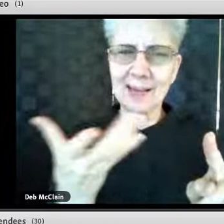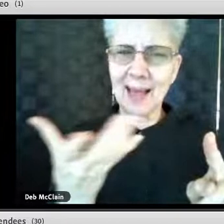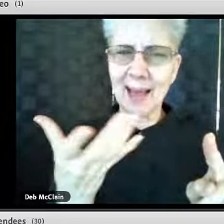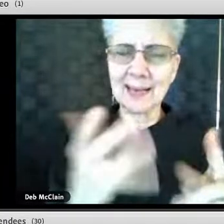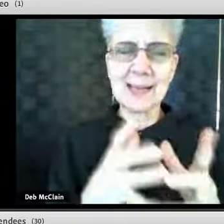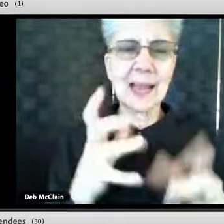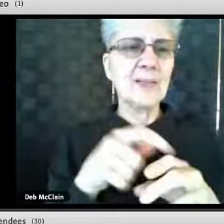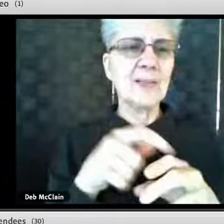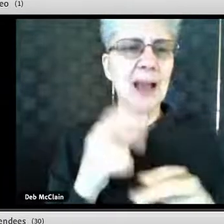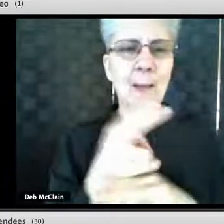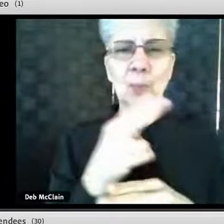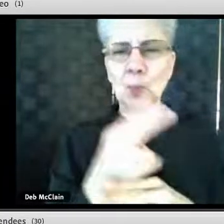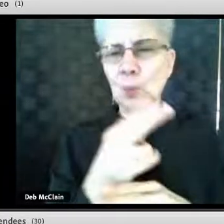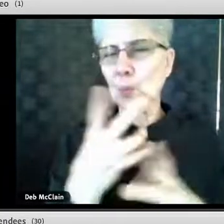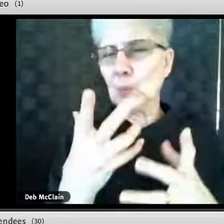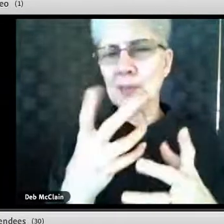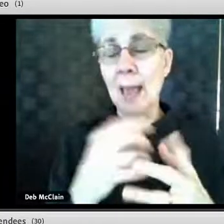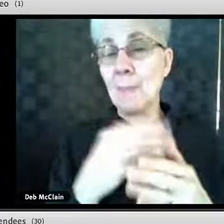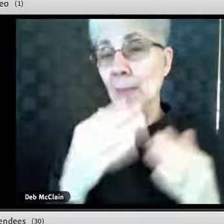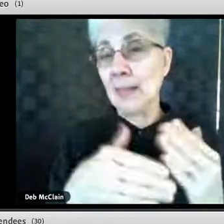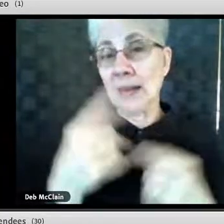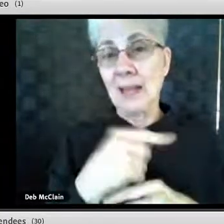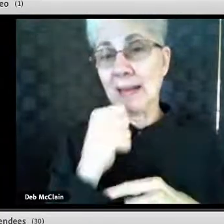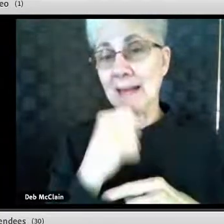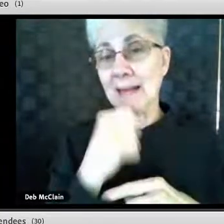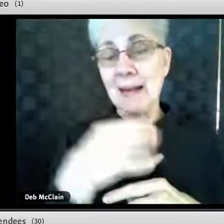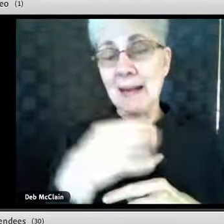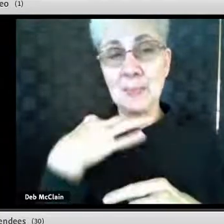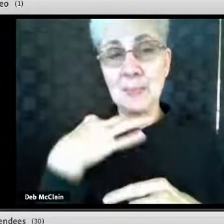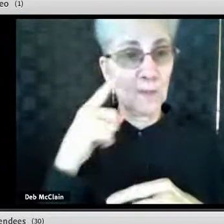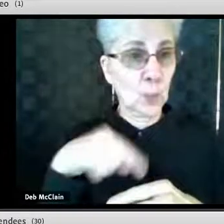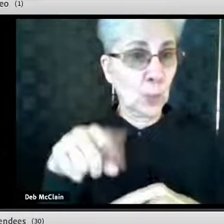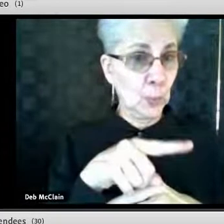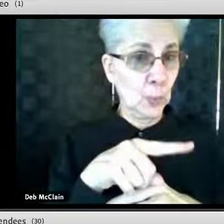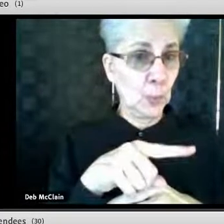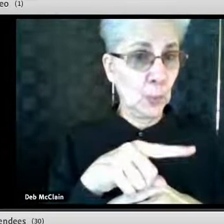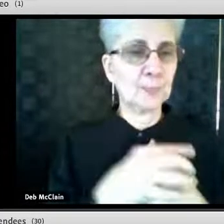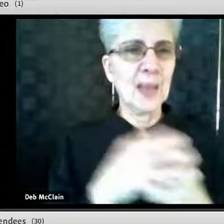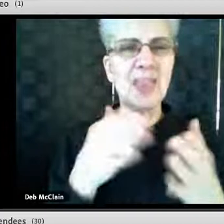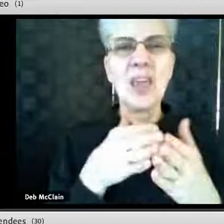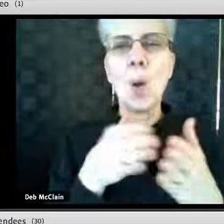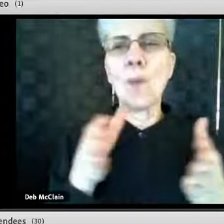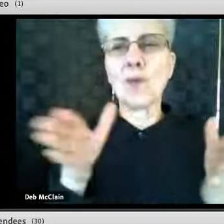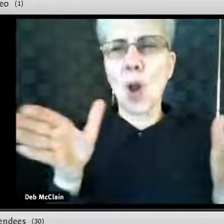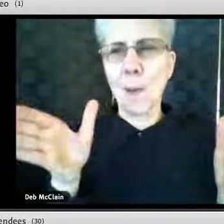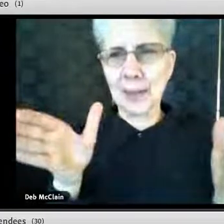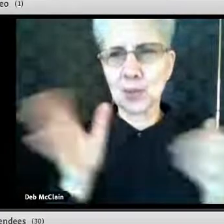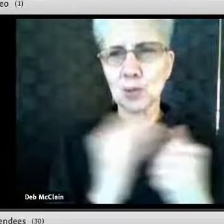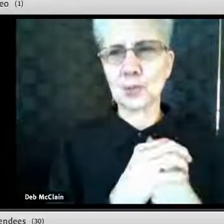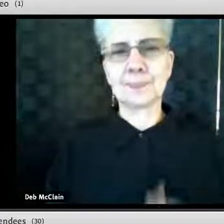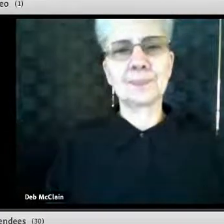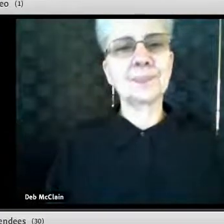it's a lot of time-consuming and maybe at the end of the day, it isn't as useful in that overall picture.